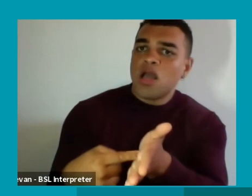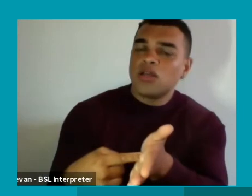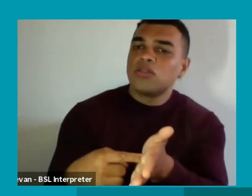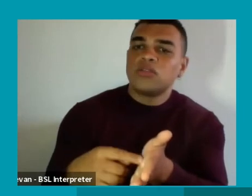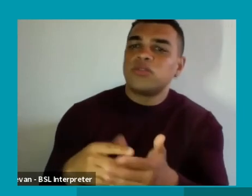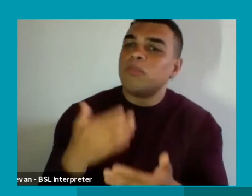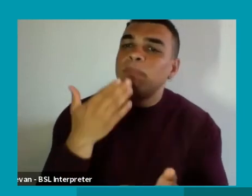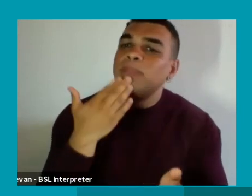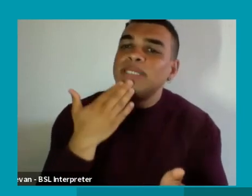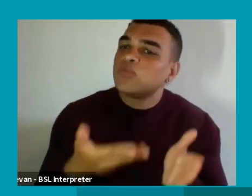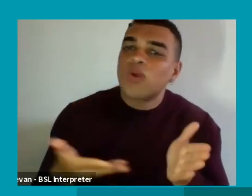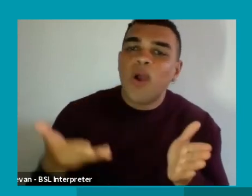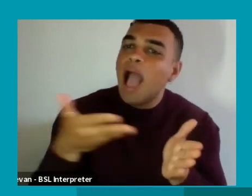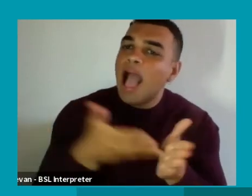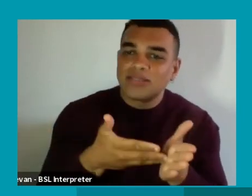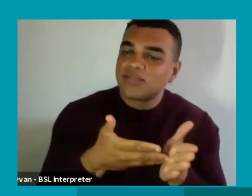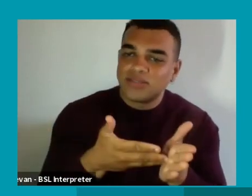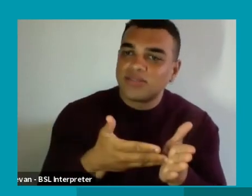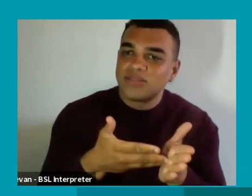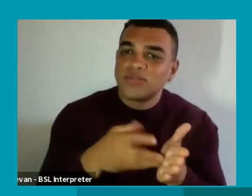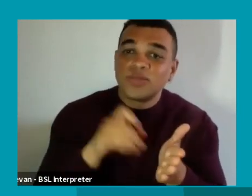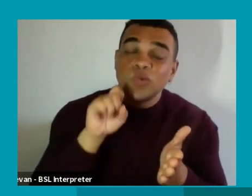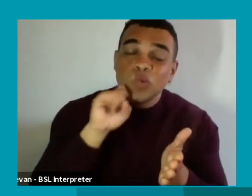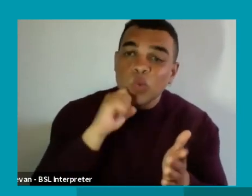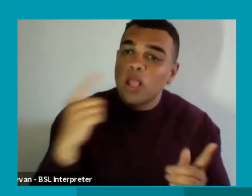the the risks are quite high that you could lose the job that you got.